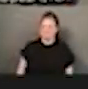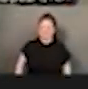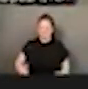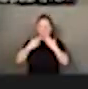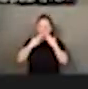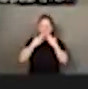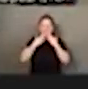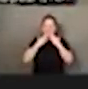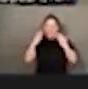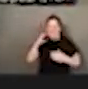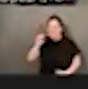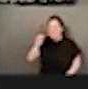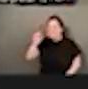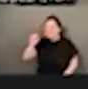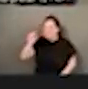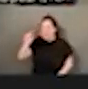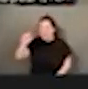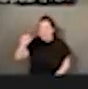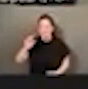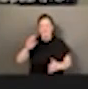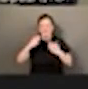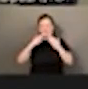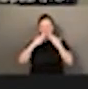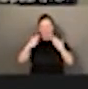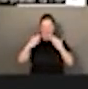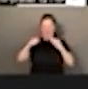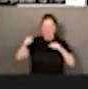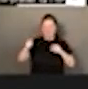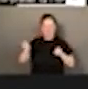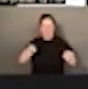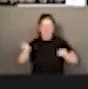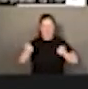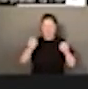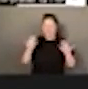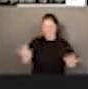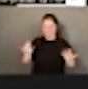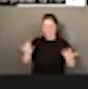I feel like now I will talk about policies, and they are not as exciting as